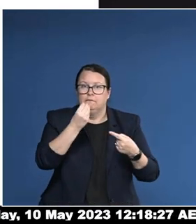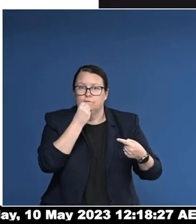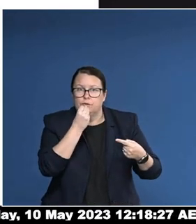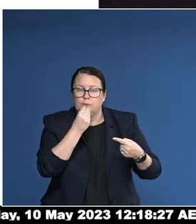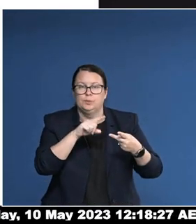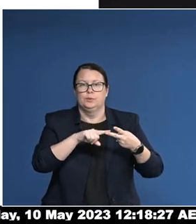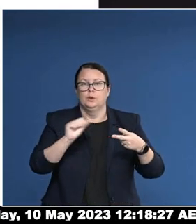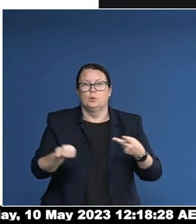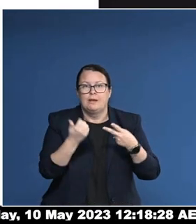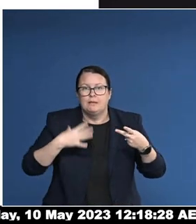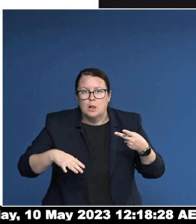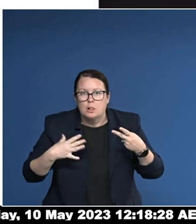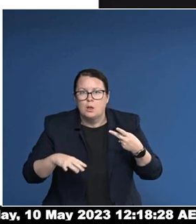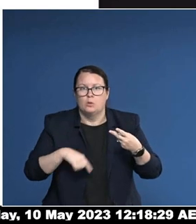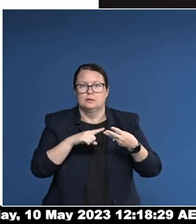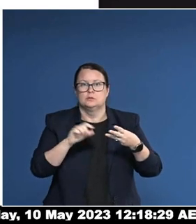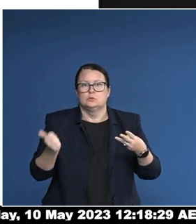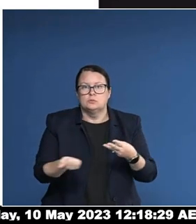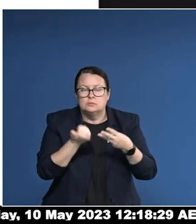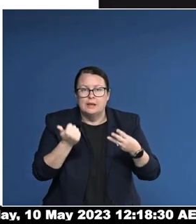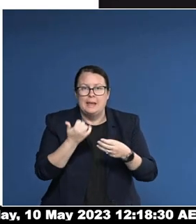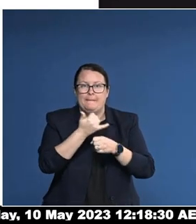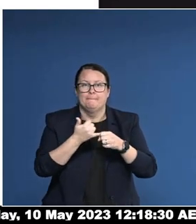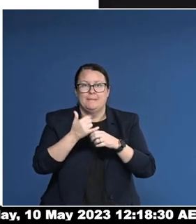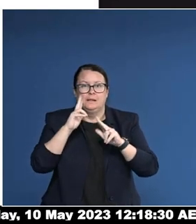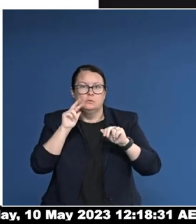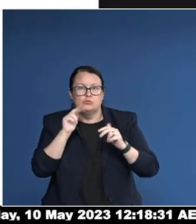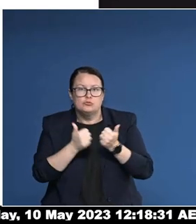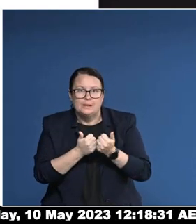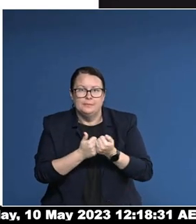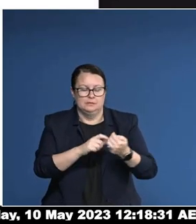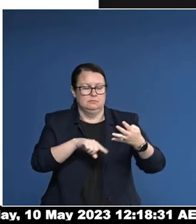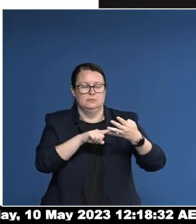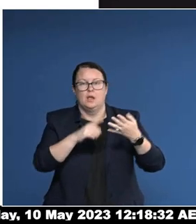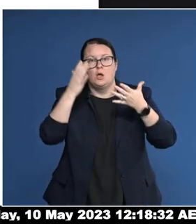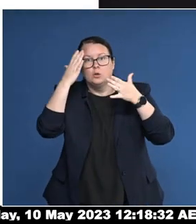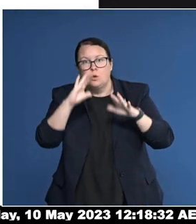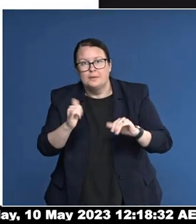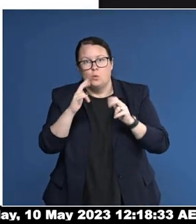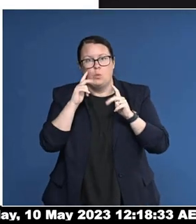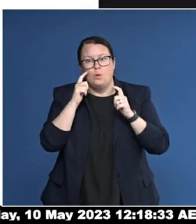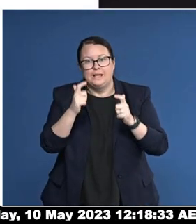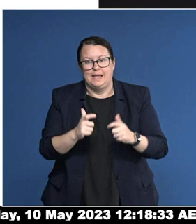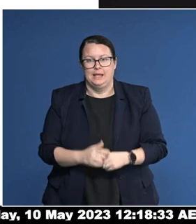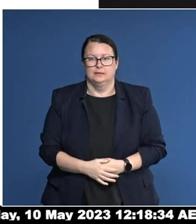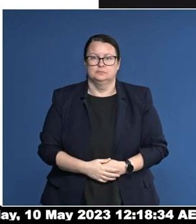treatment, accommodation or care when it is available to the person from his or her own